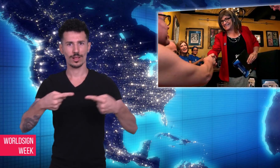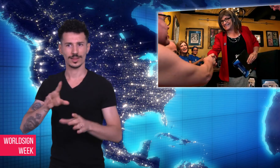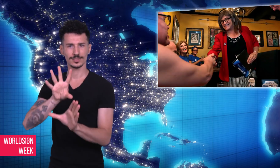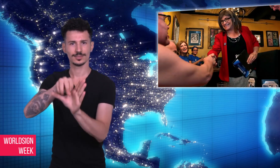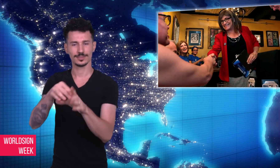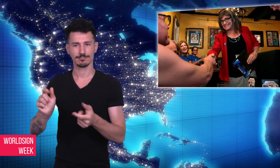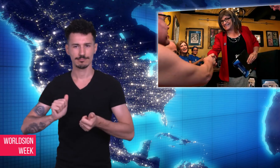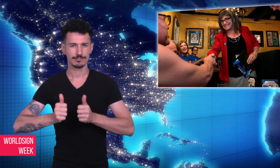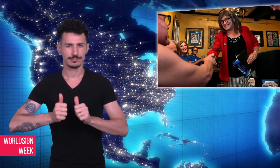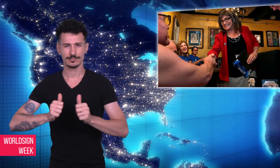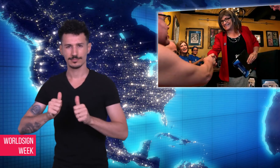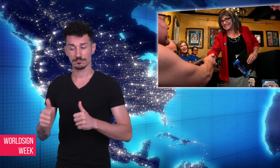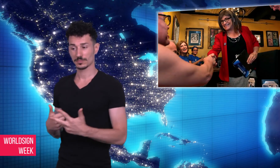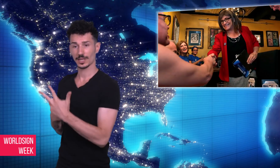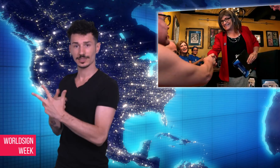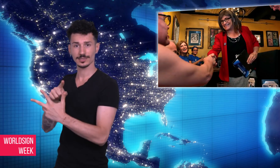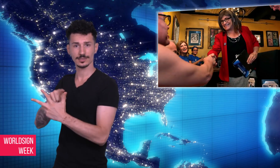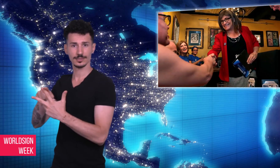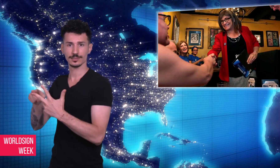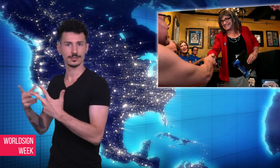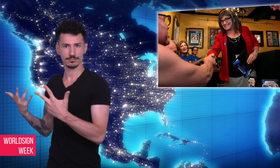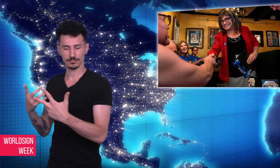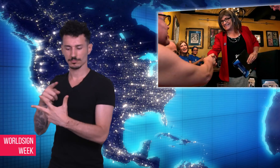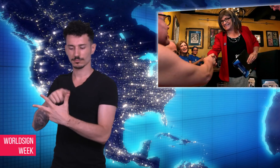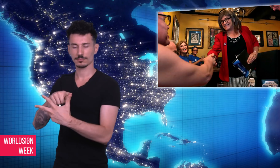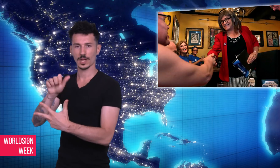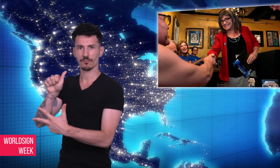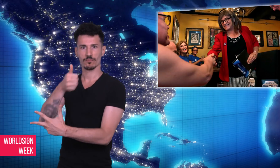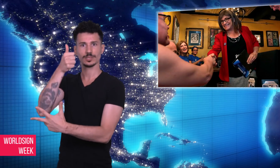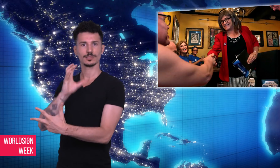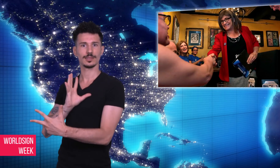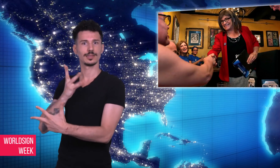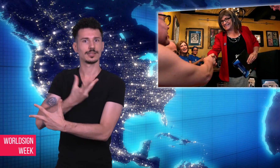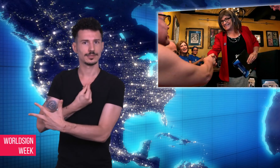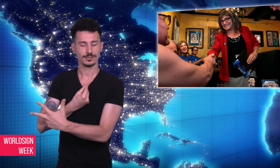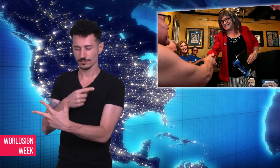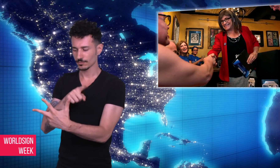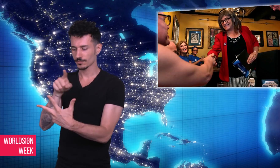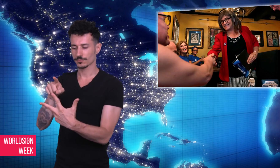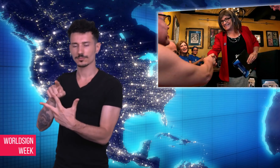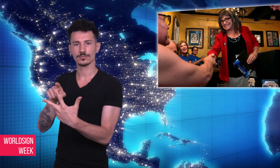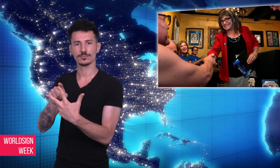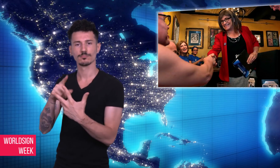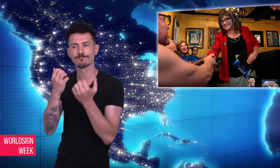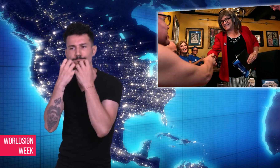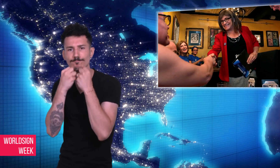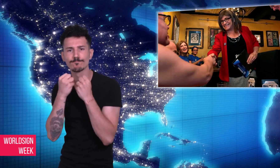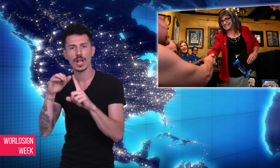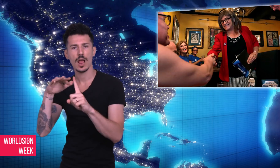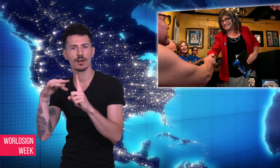environmentalist, and a dance festival organizer. Sonneborn said he decided